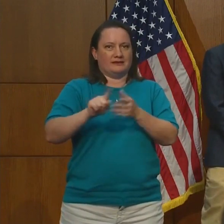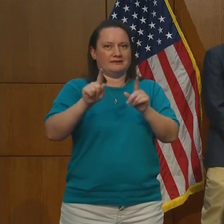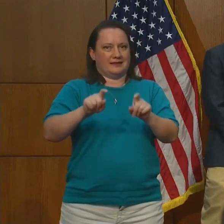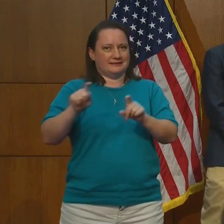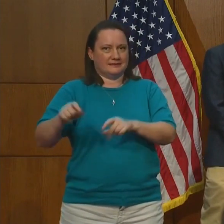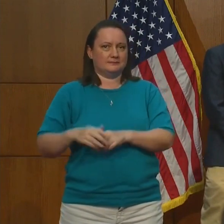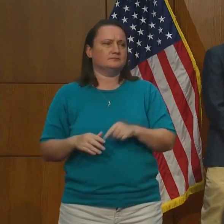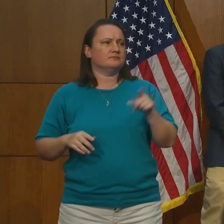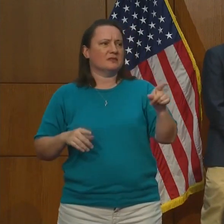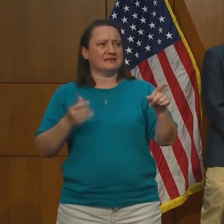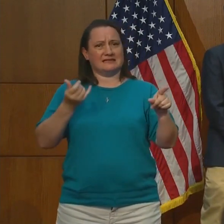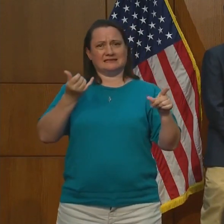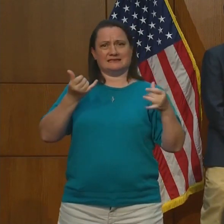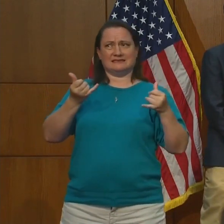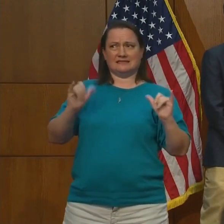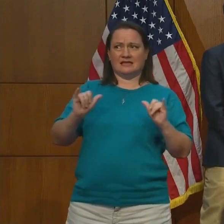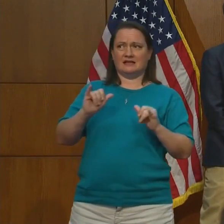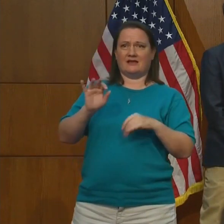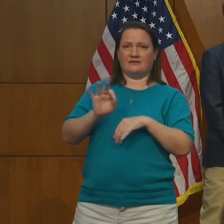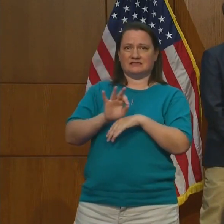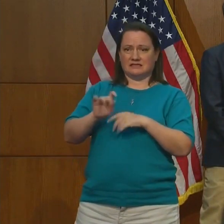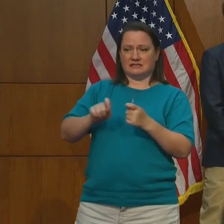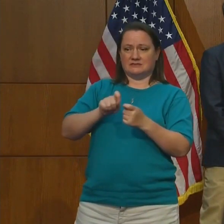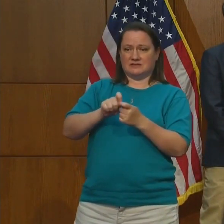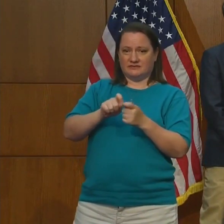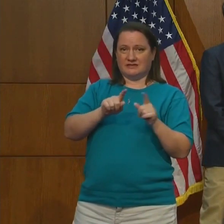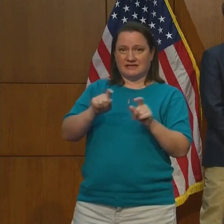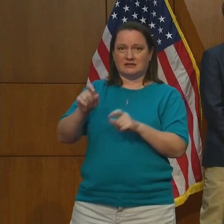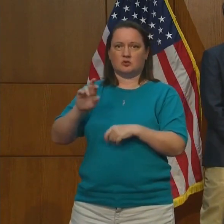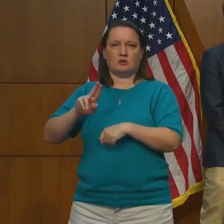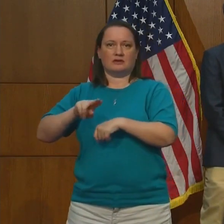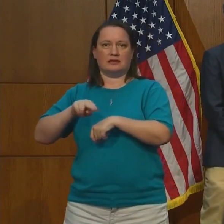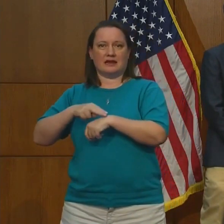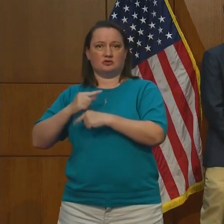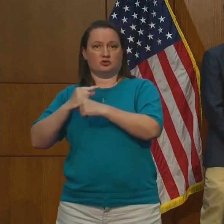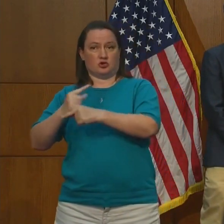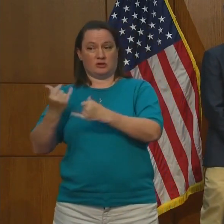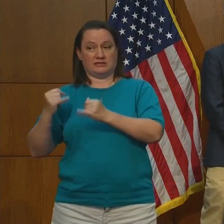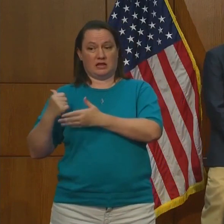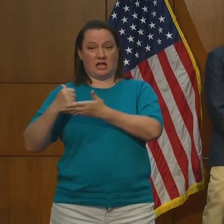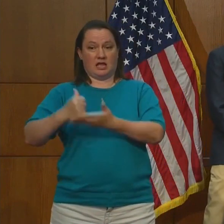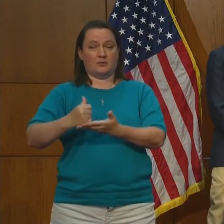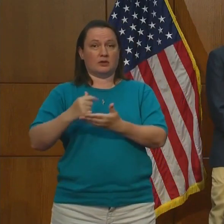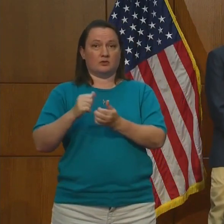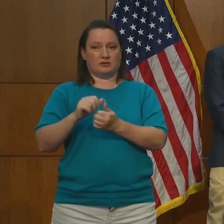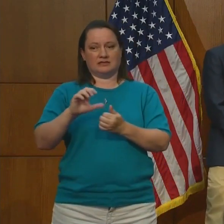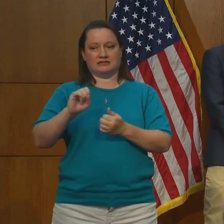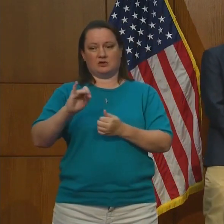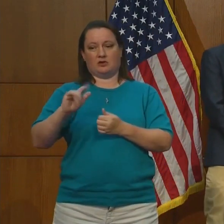MEET THOSE WEEKLY TESTING RECOMMENDATIONS AND WE CAN DO